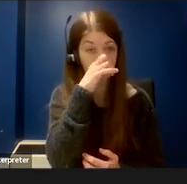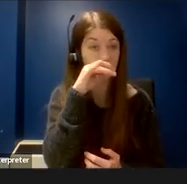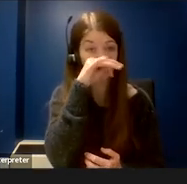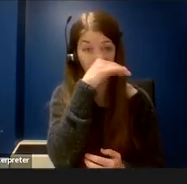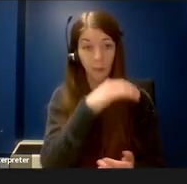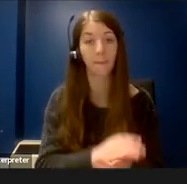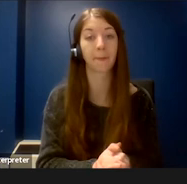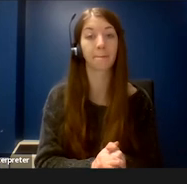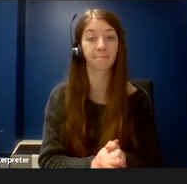So